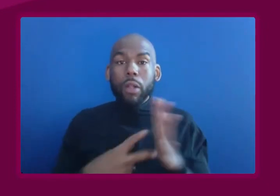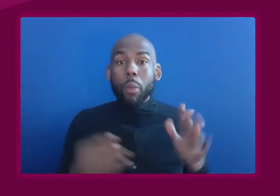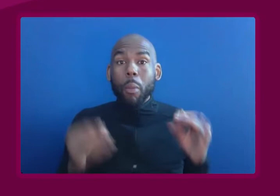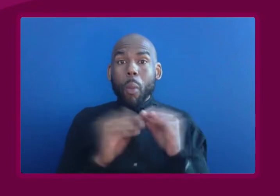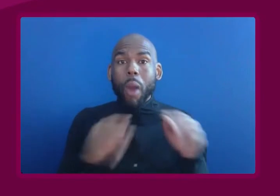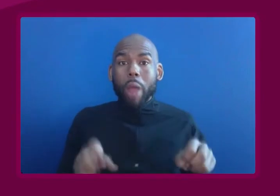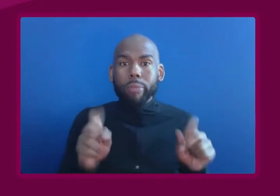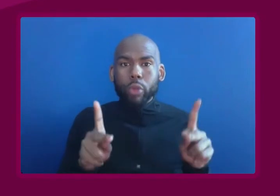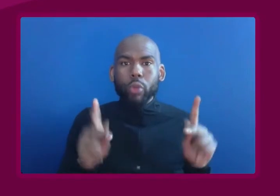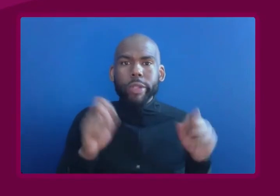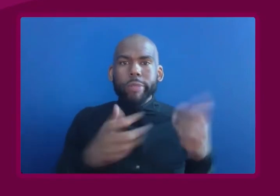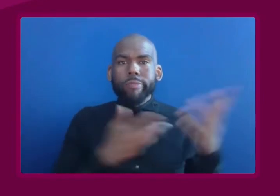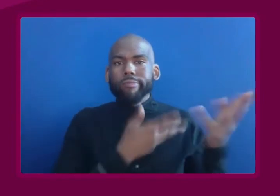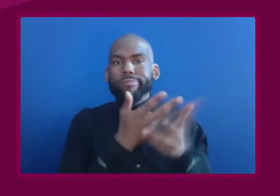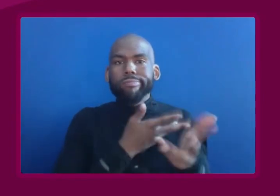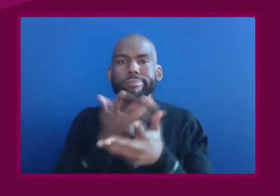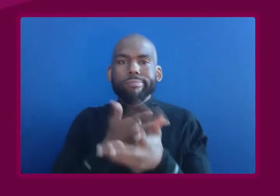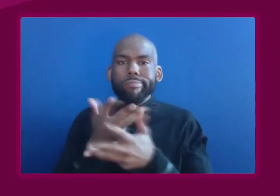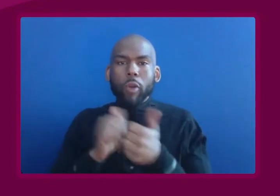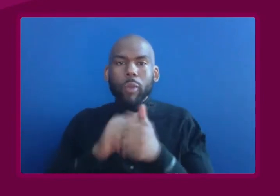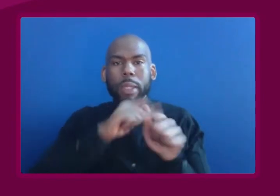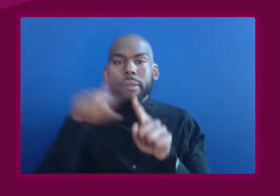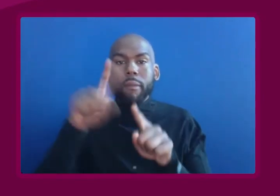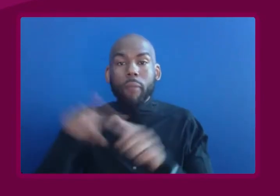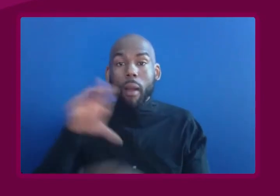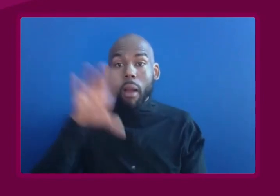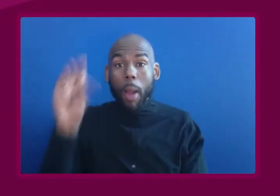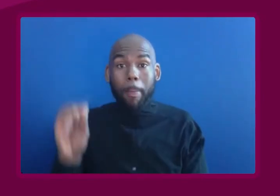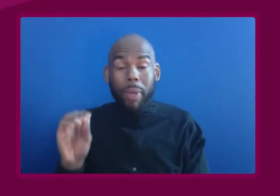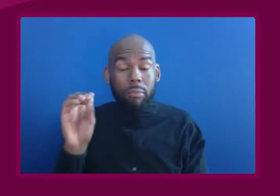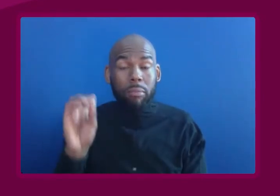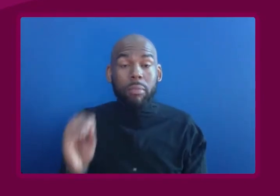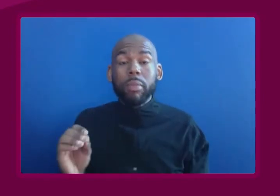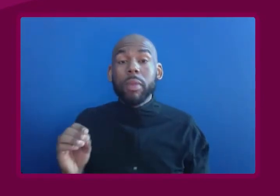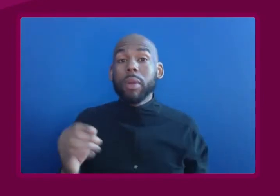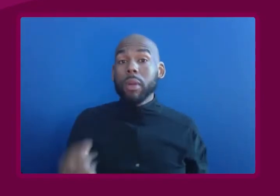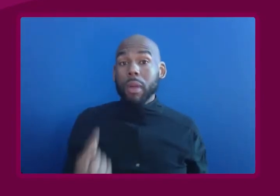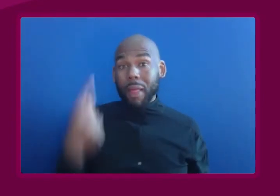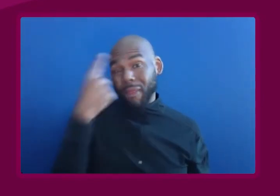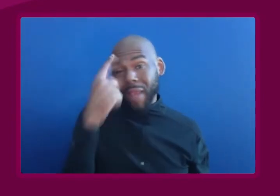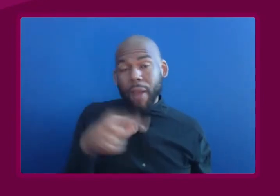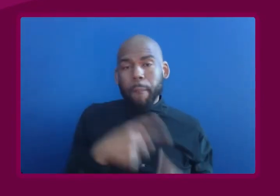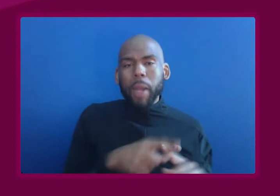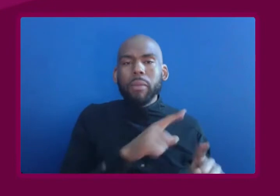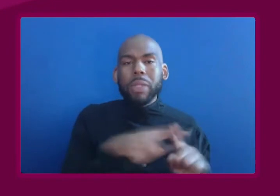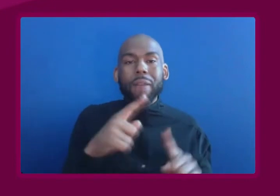interact with companies. Miguel Quiñones: And as we think about the patterns that we